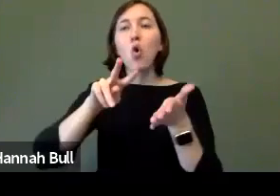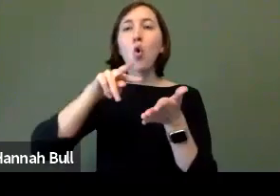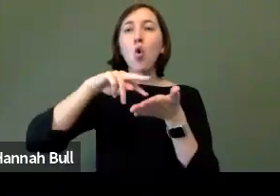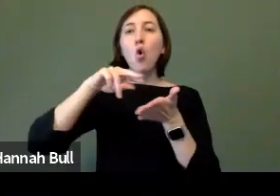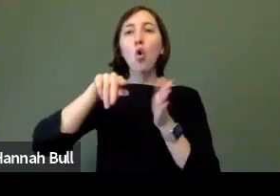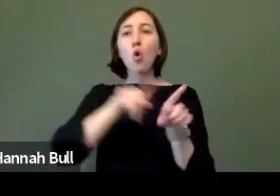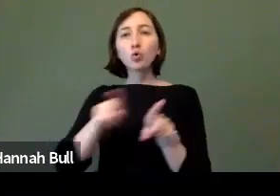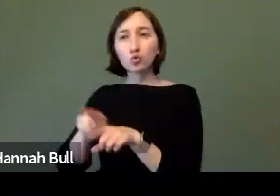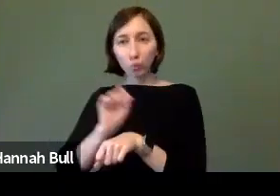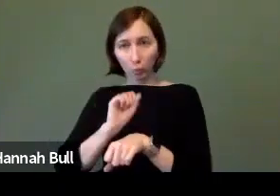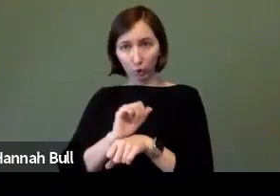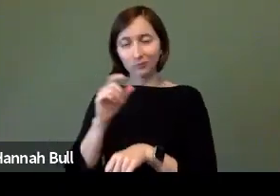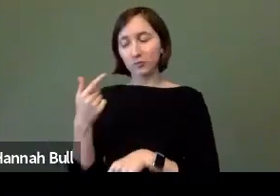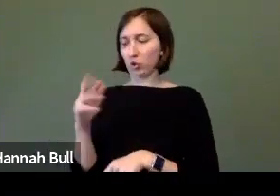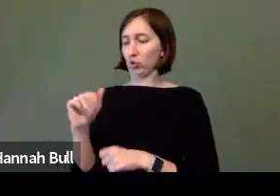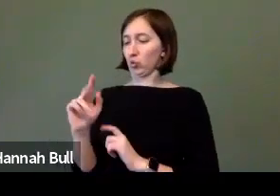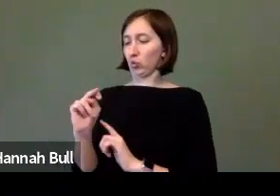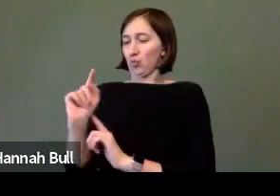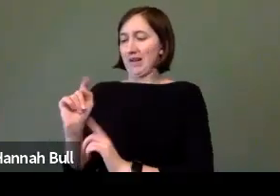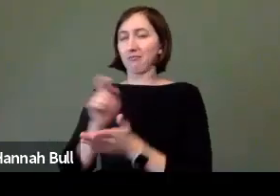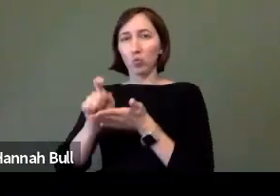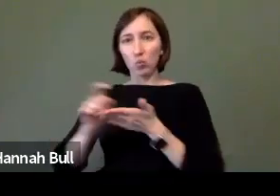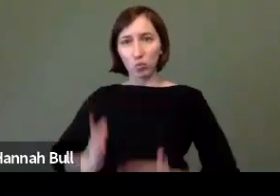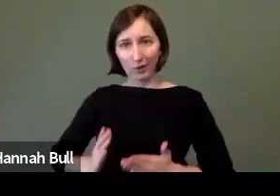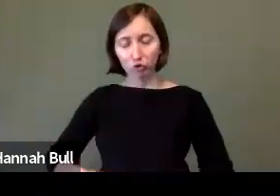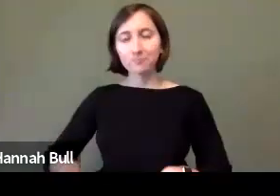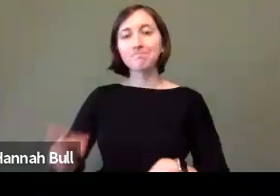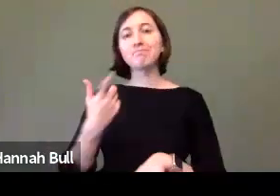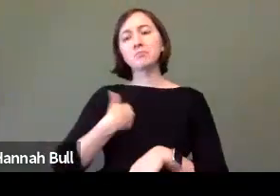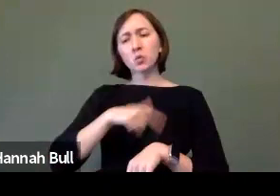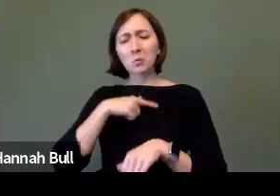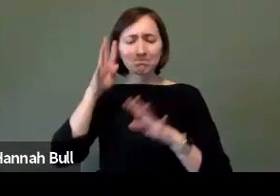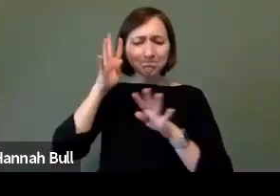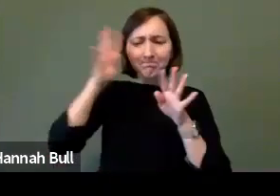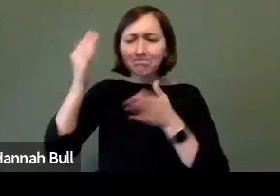So DD counselors fund and seed new innovative practices